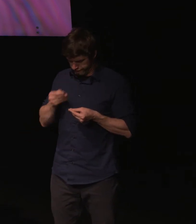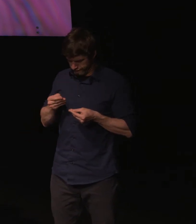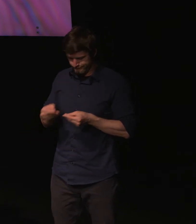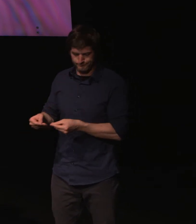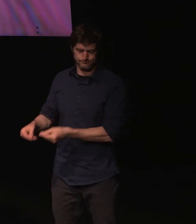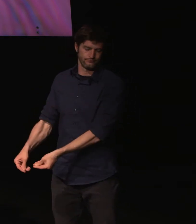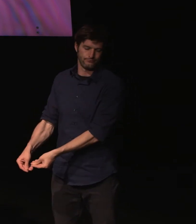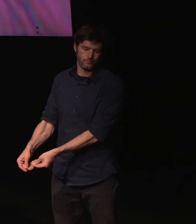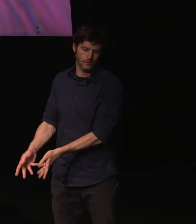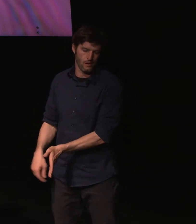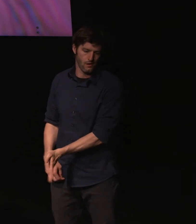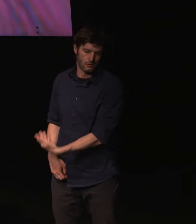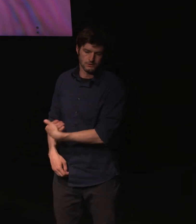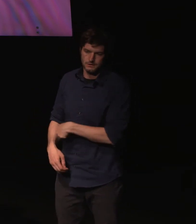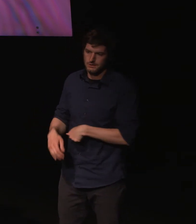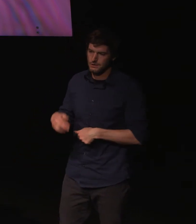thinking that it's not for them.